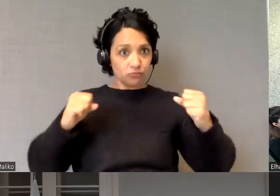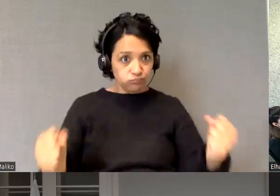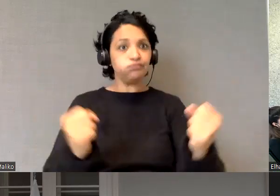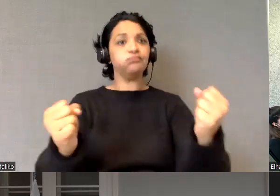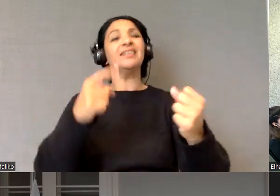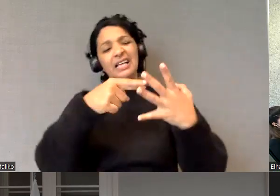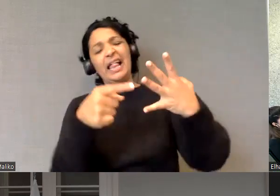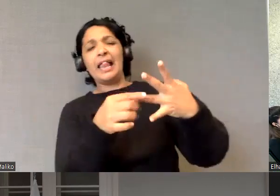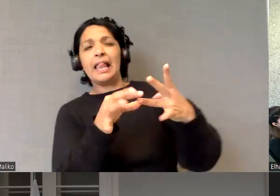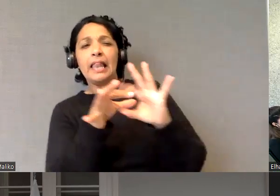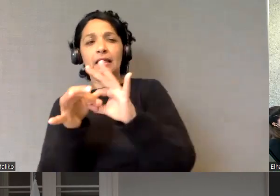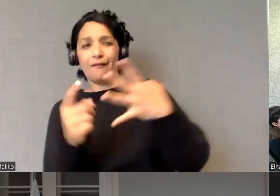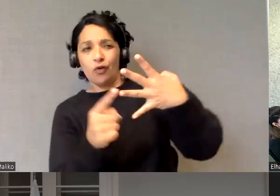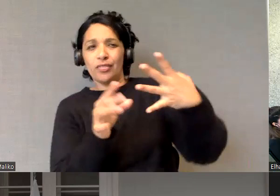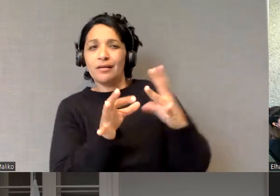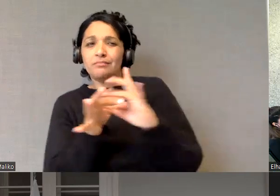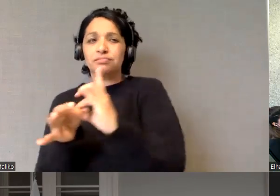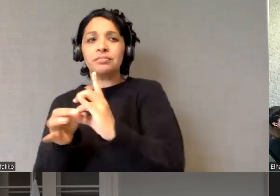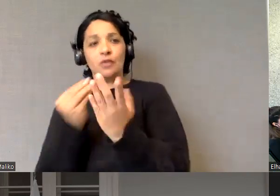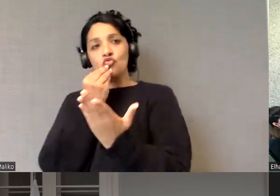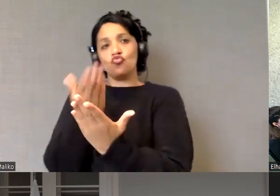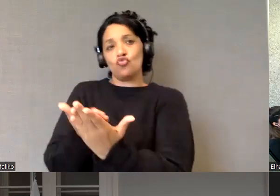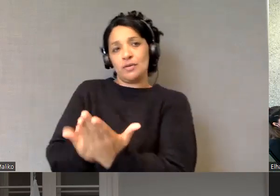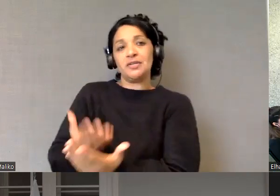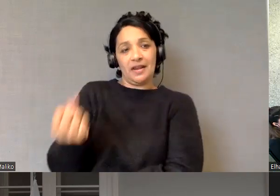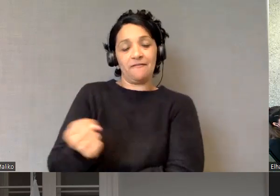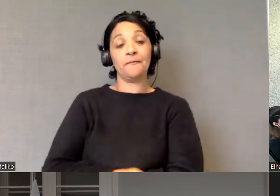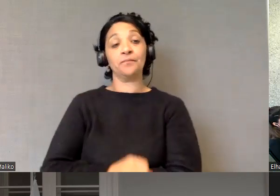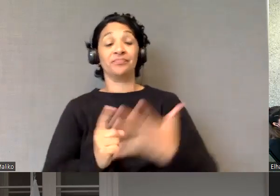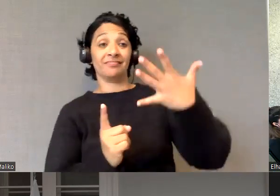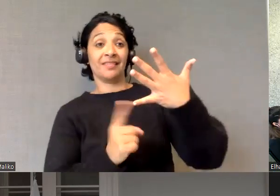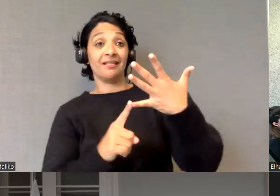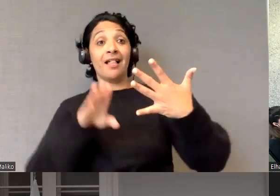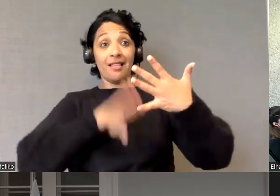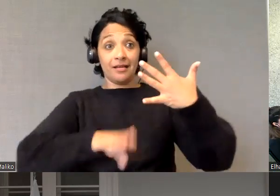that we have that I'll list below, and then a lack of engagement of the disability community,